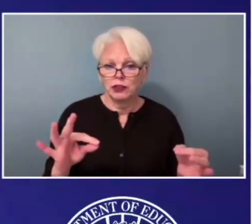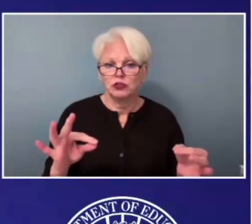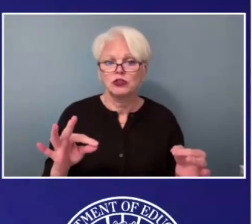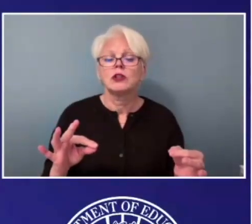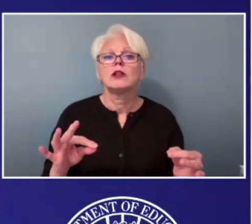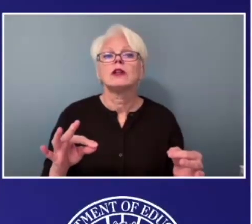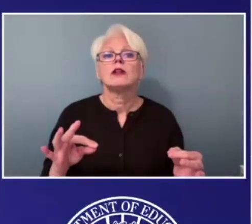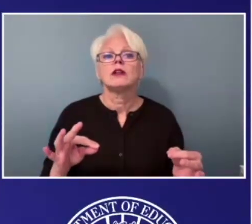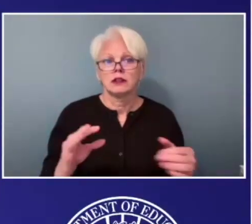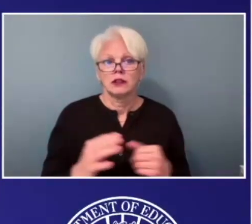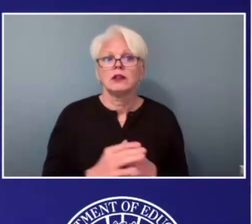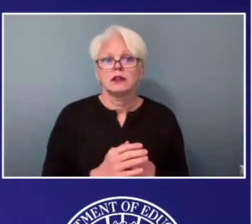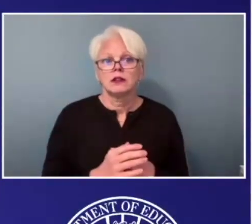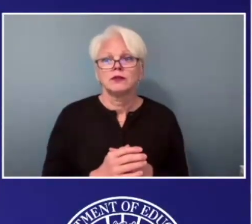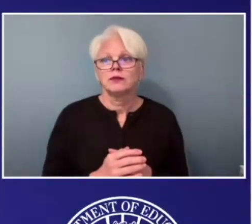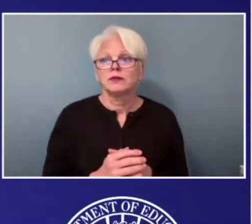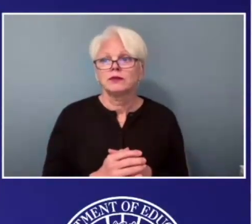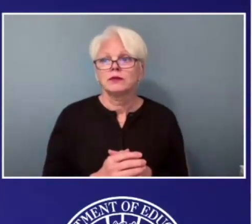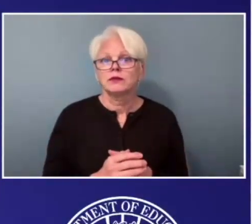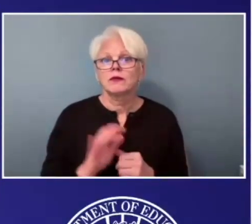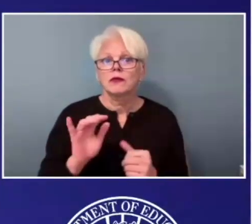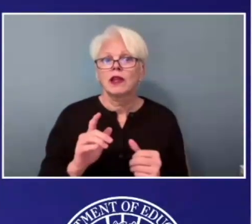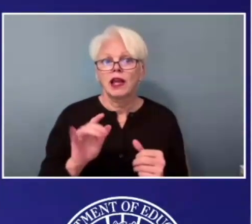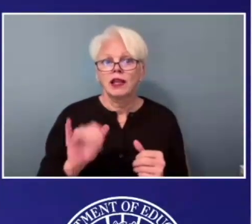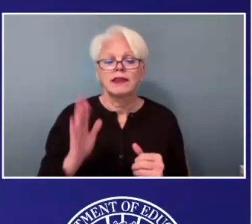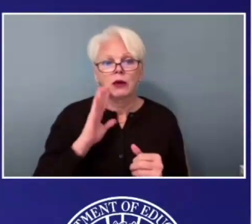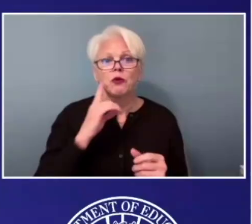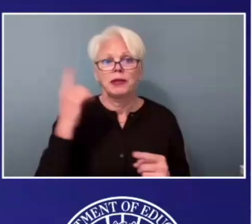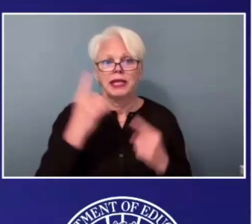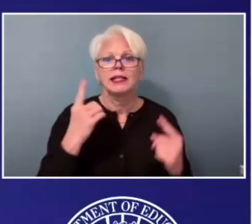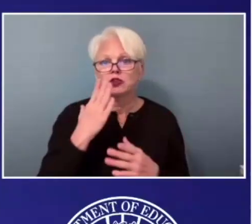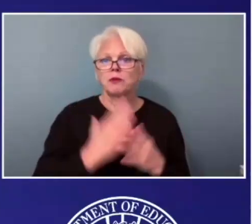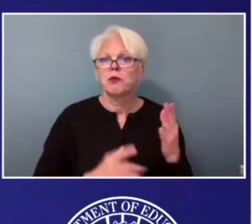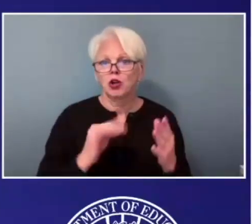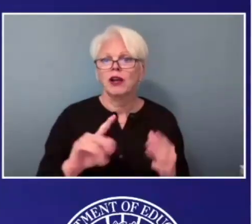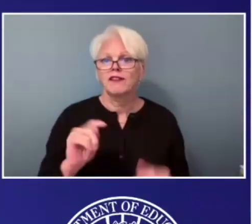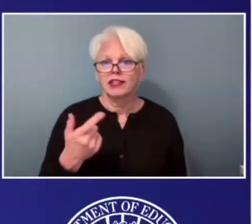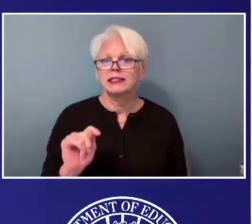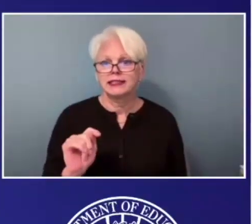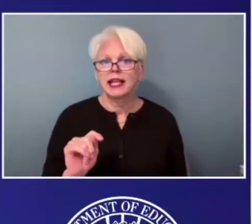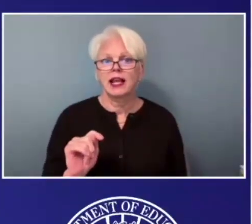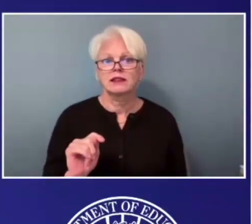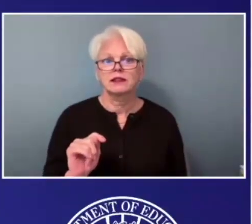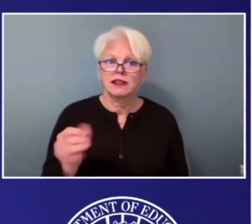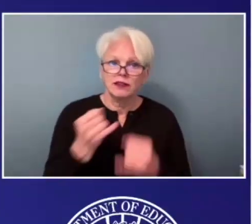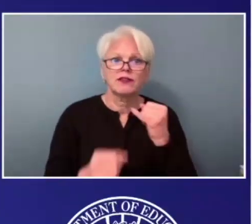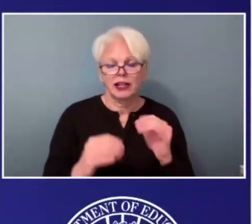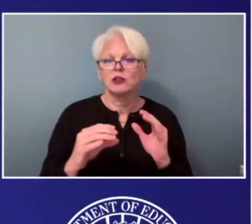then be -- you know, which, which will then be considered part of the text that you were -- the final text that you were given.